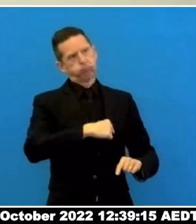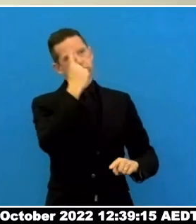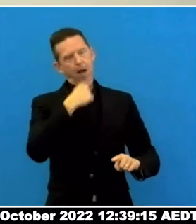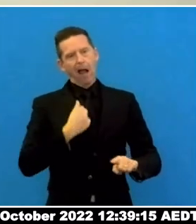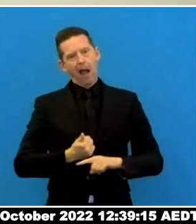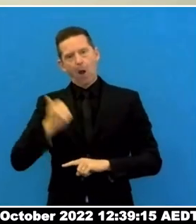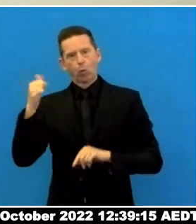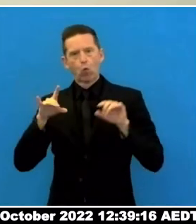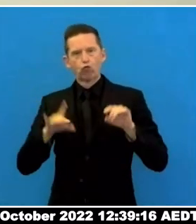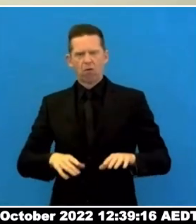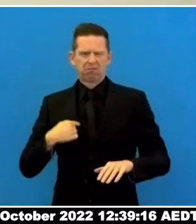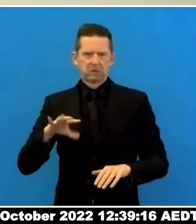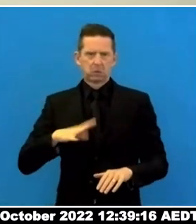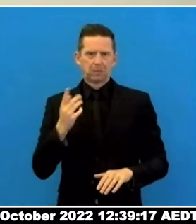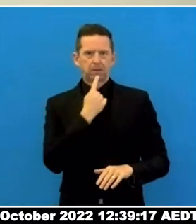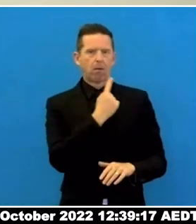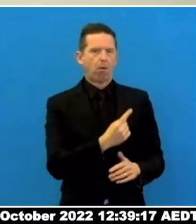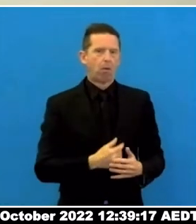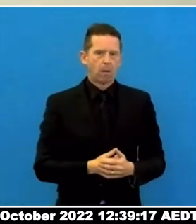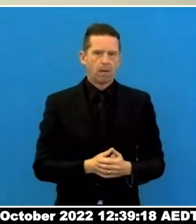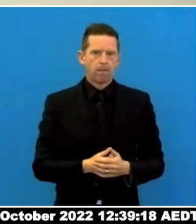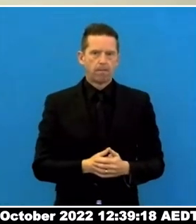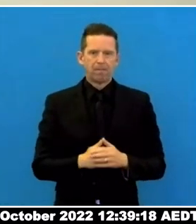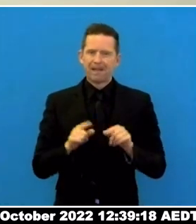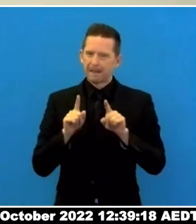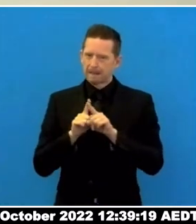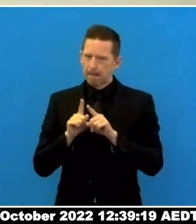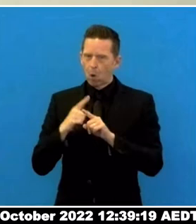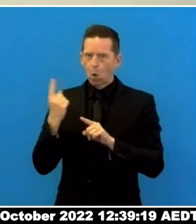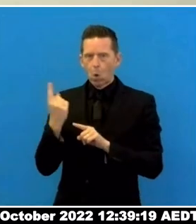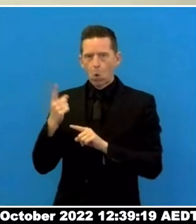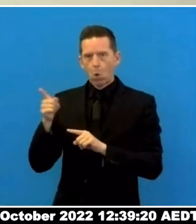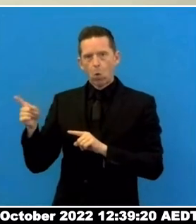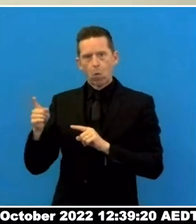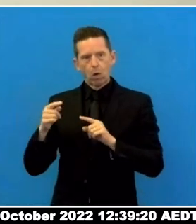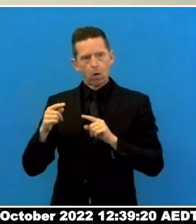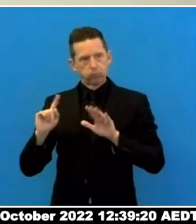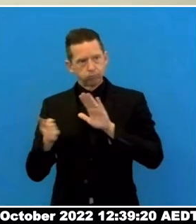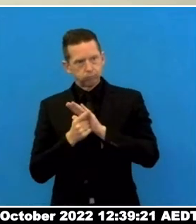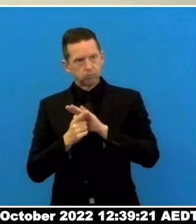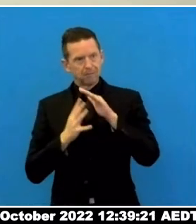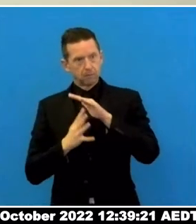And, similarly, often asylum seekers are very unwilling and very hesitant